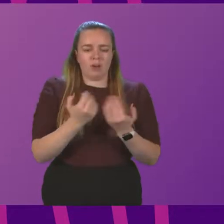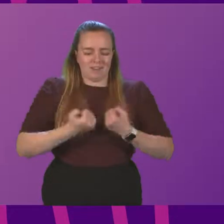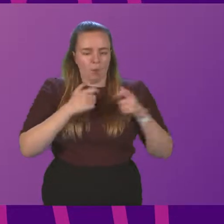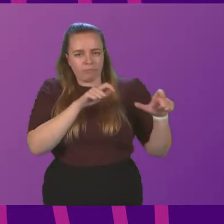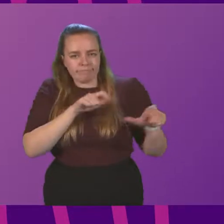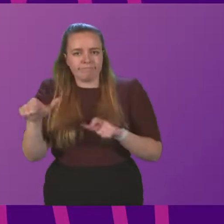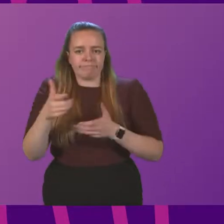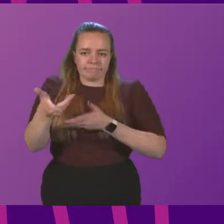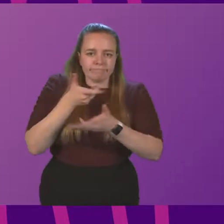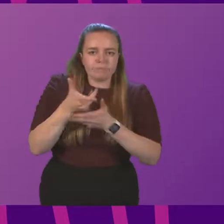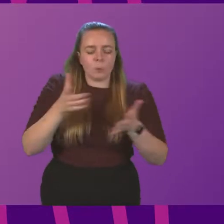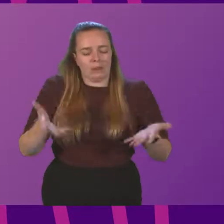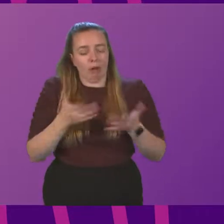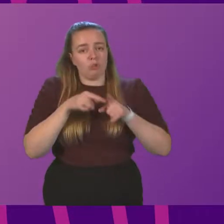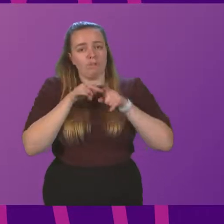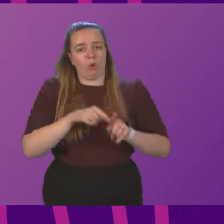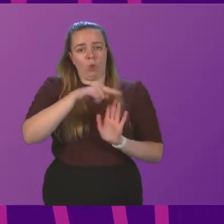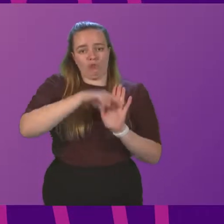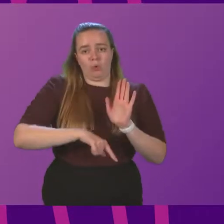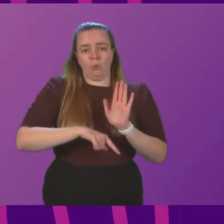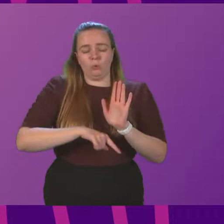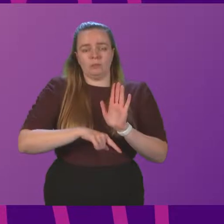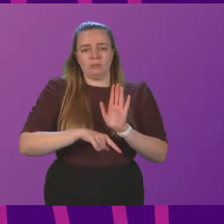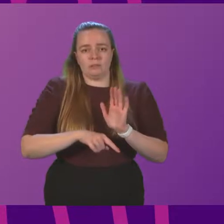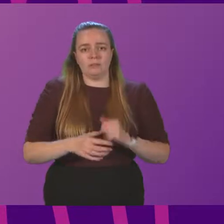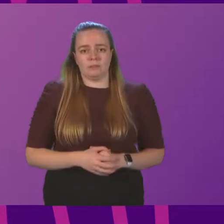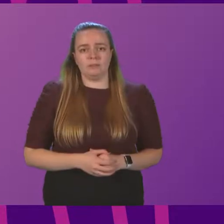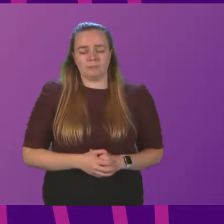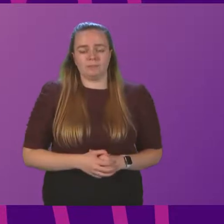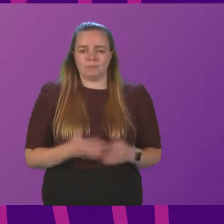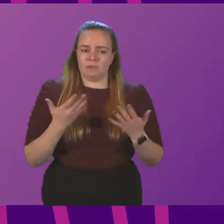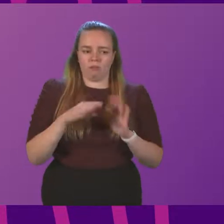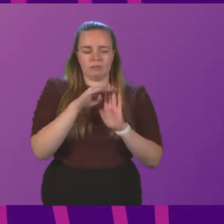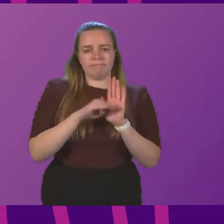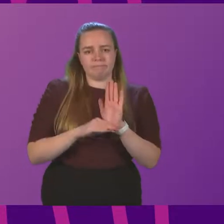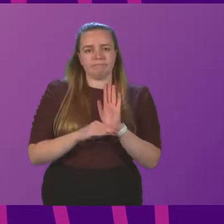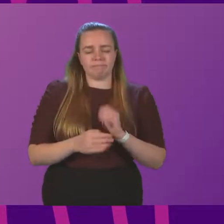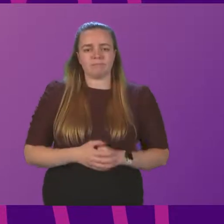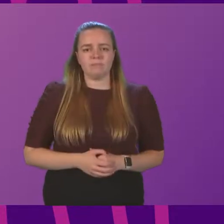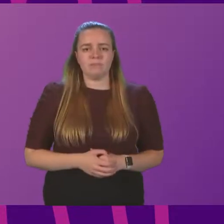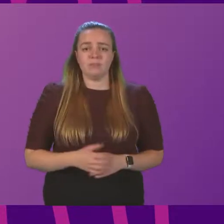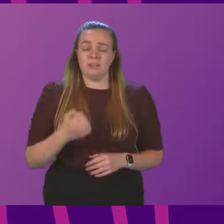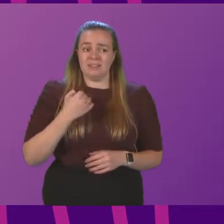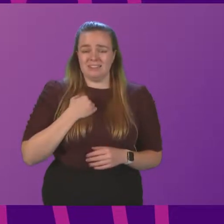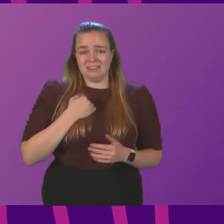to encourage compliance with the existing measures and guidance. Our appeal to everyone is: